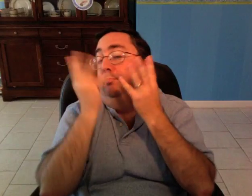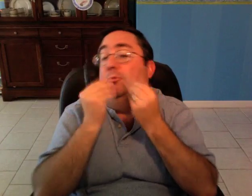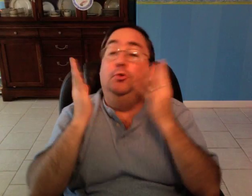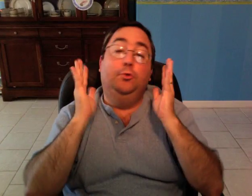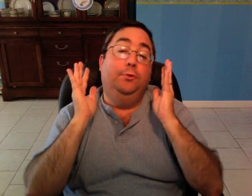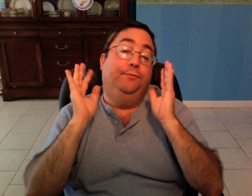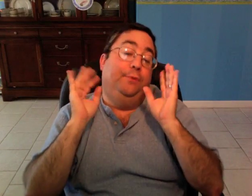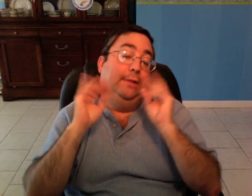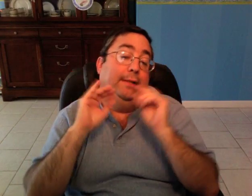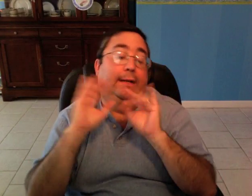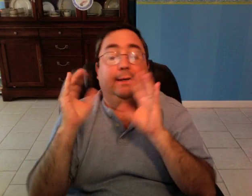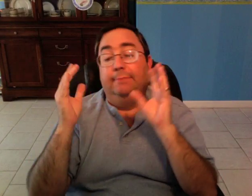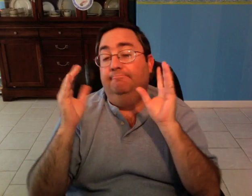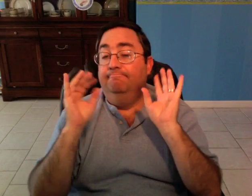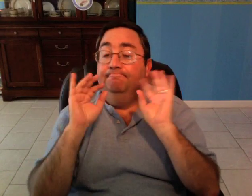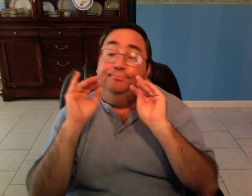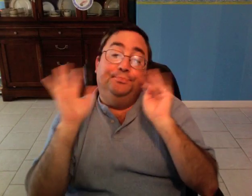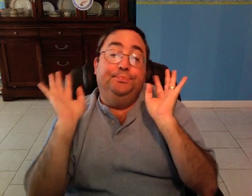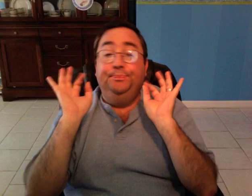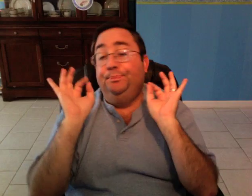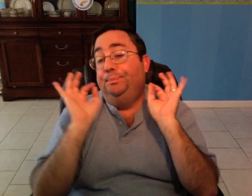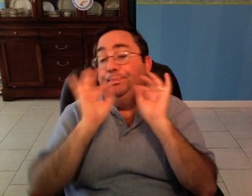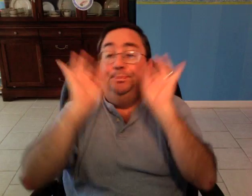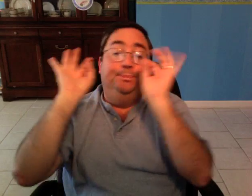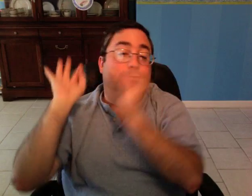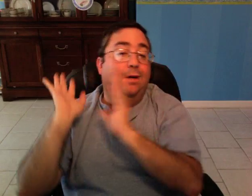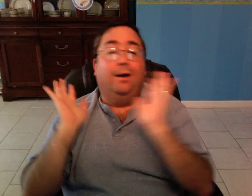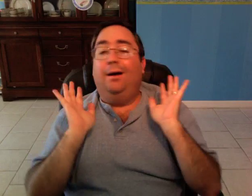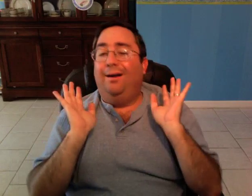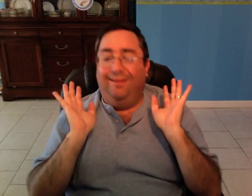Or as "seeking beauty".